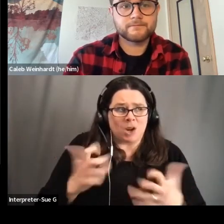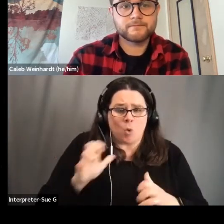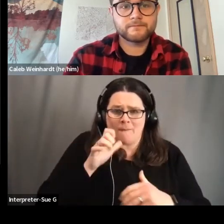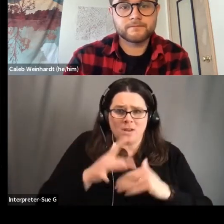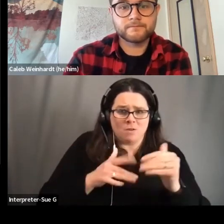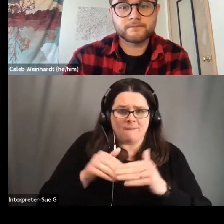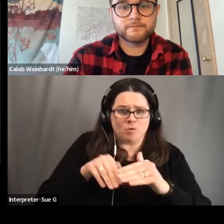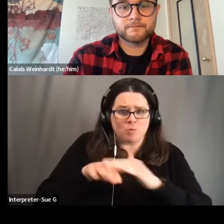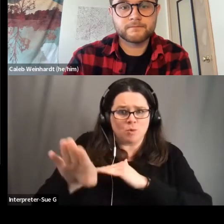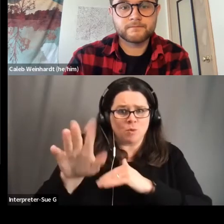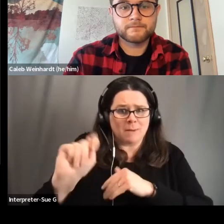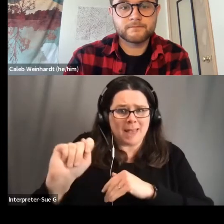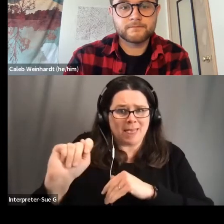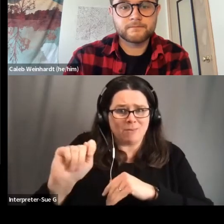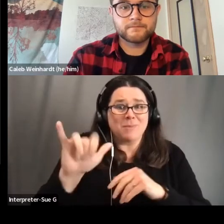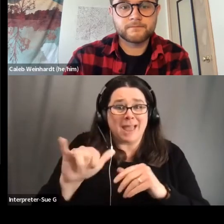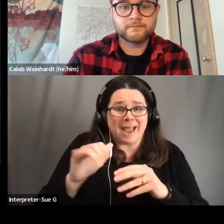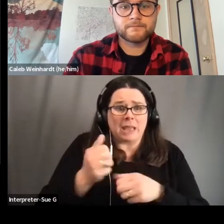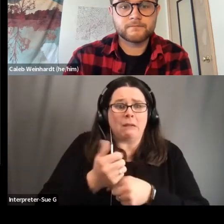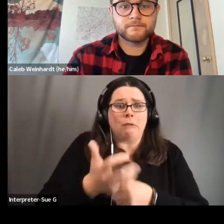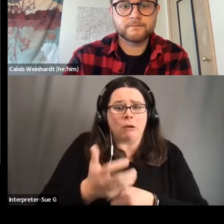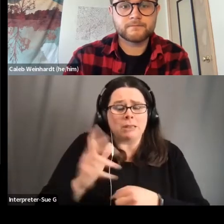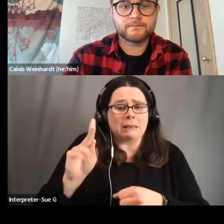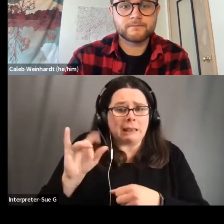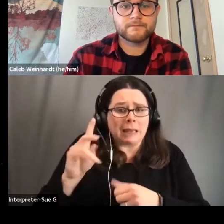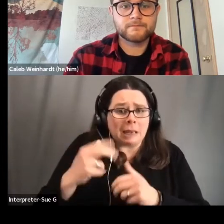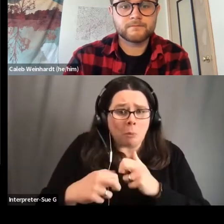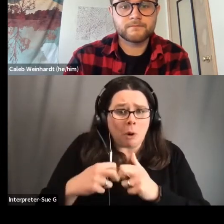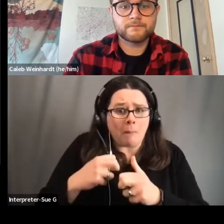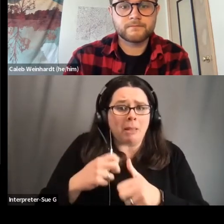and that can then lead to things like kidney disease and other things that are more serious.